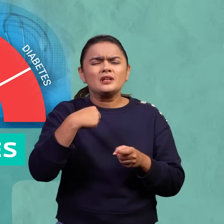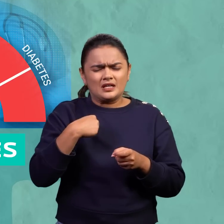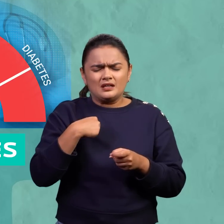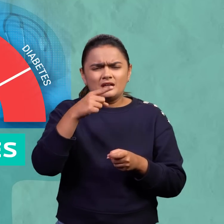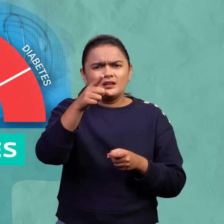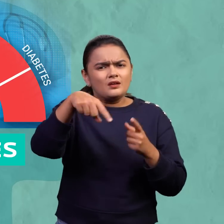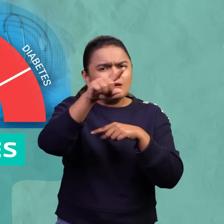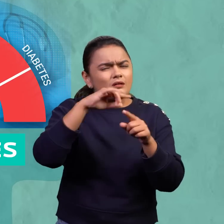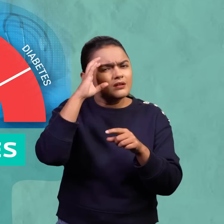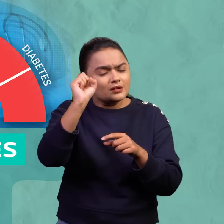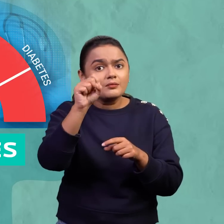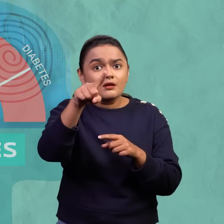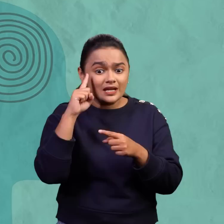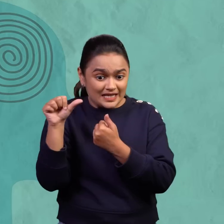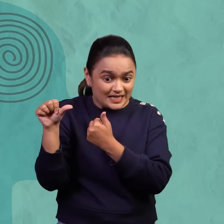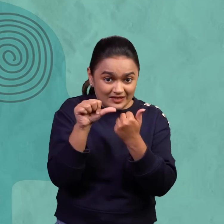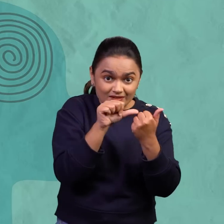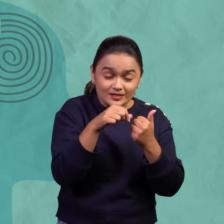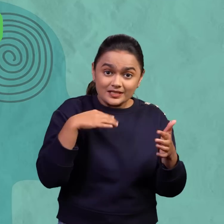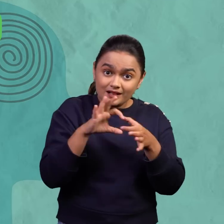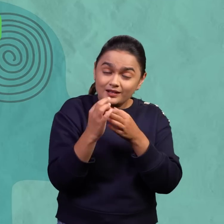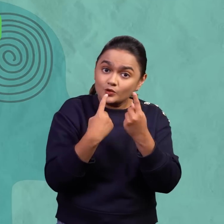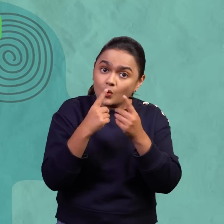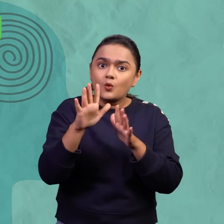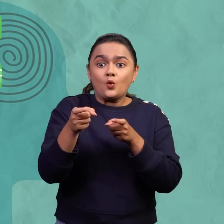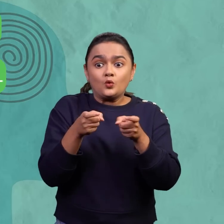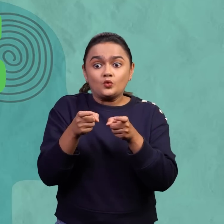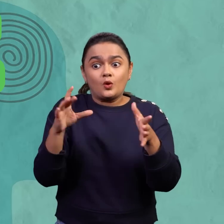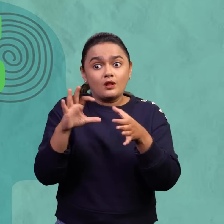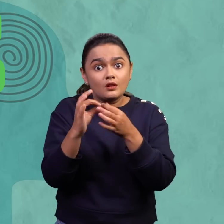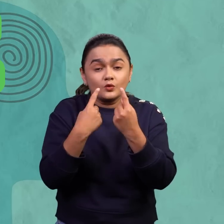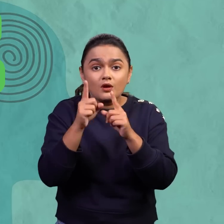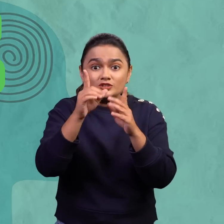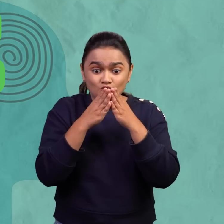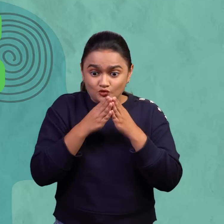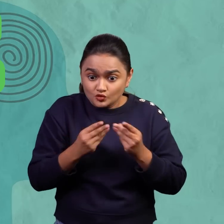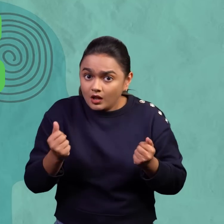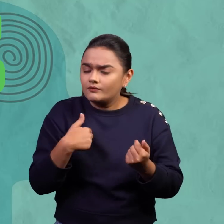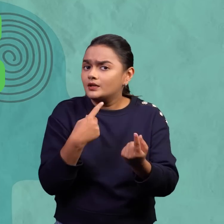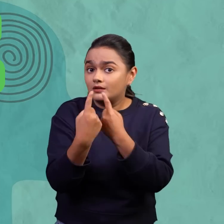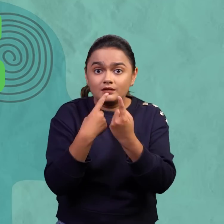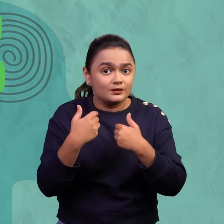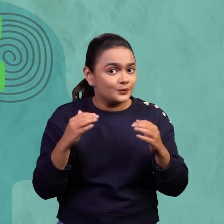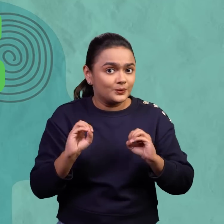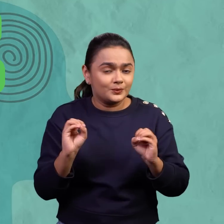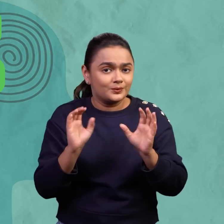But remember, we're talking about reversing and controlling diabetes. Not about curing it.